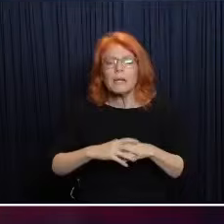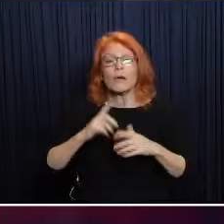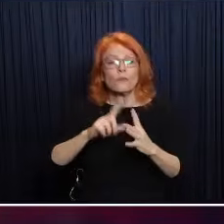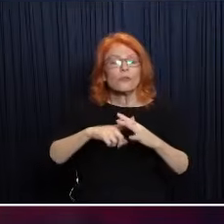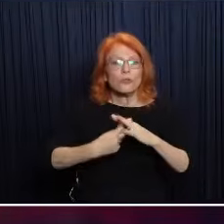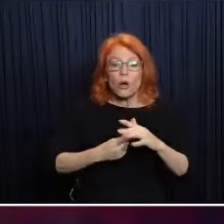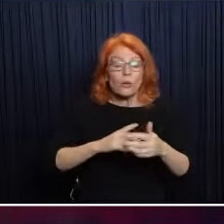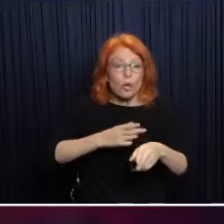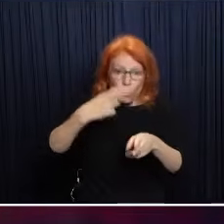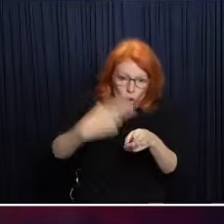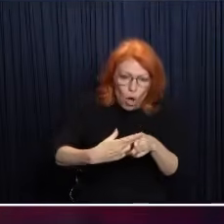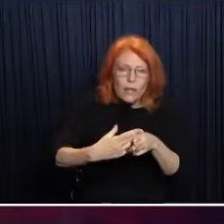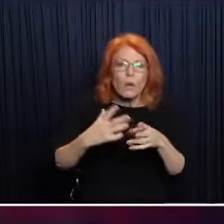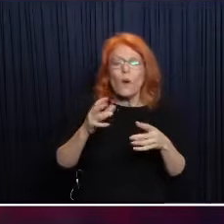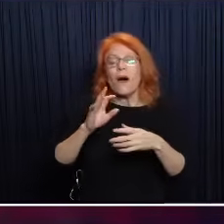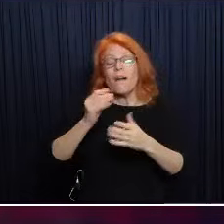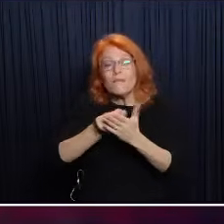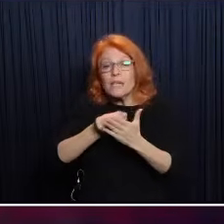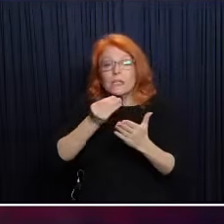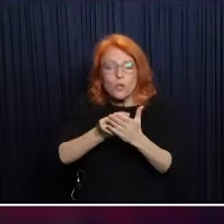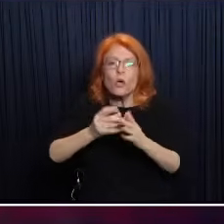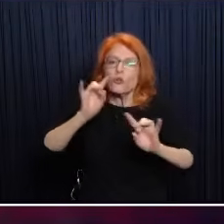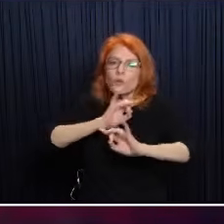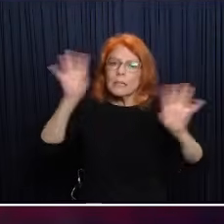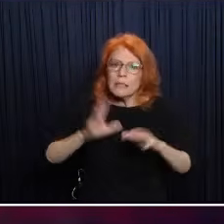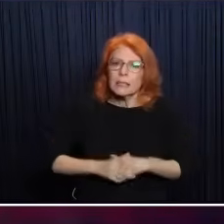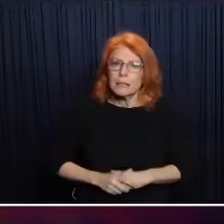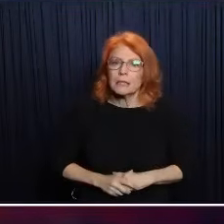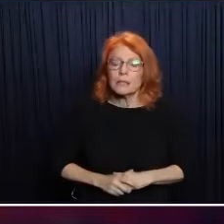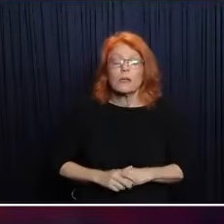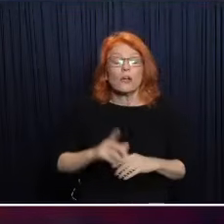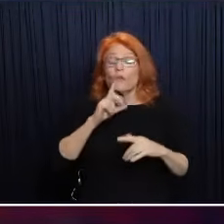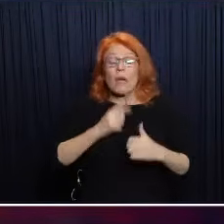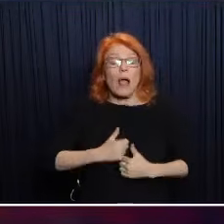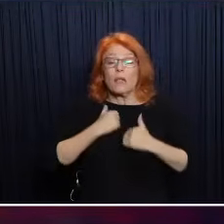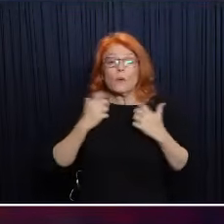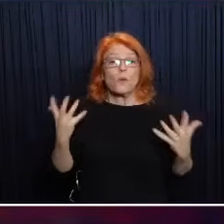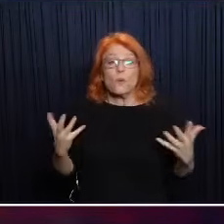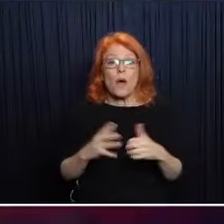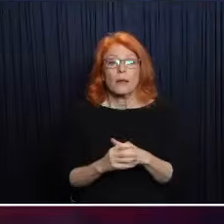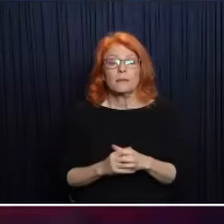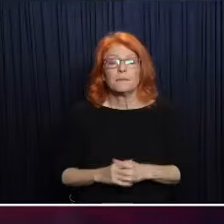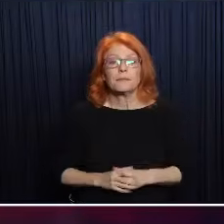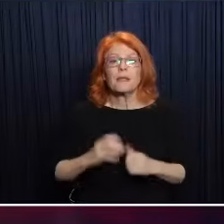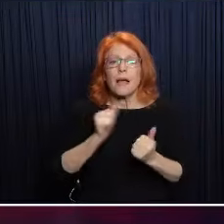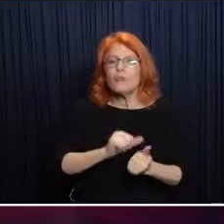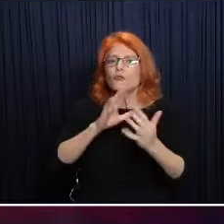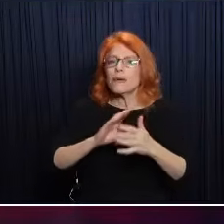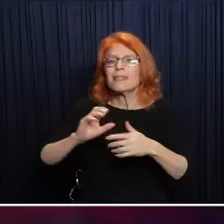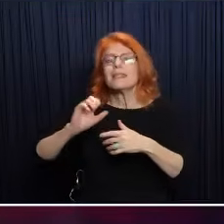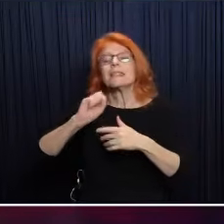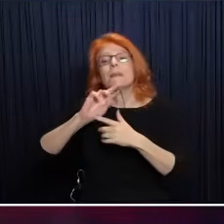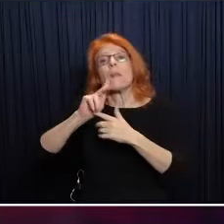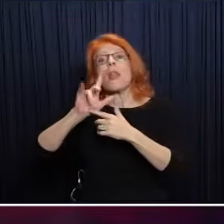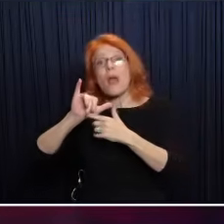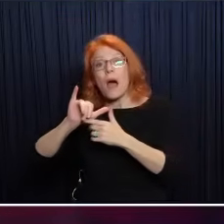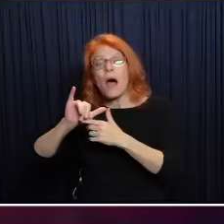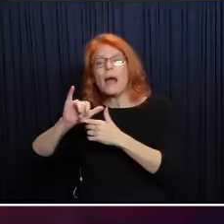FORWARD. IT GIVES ME HOPE TO ADDRESS THIS FISCAL CRISIS WE ARE IN. IT IS A FISCAL CRISIS.